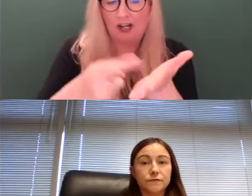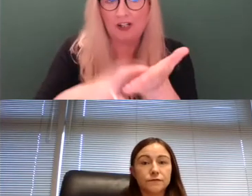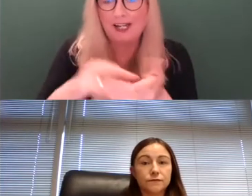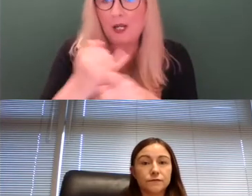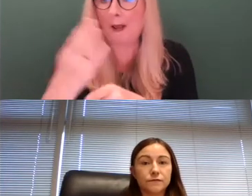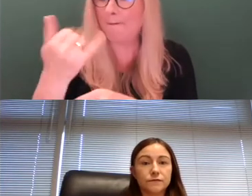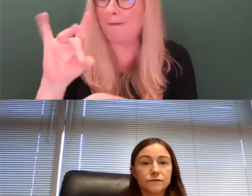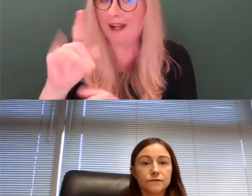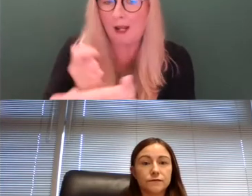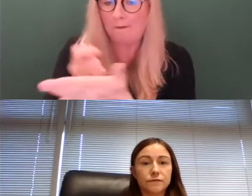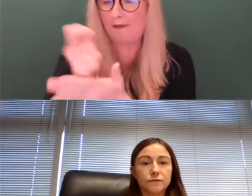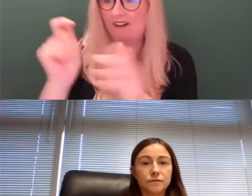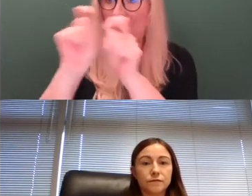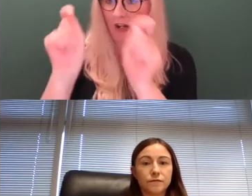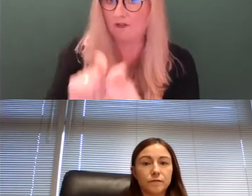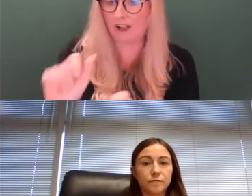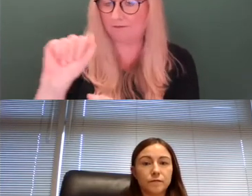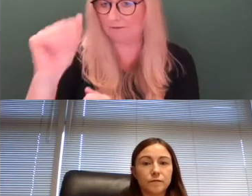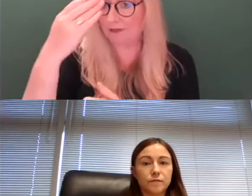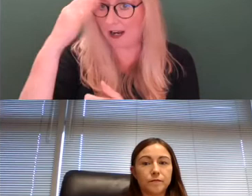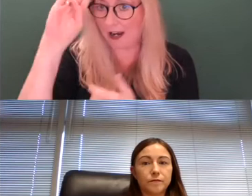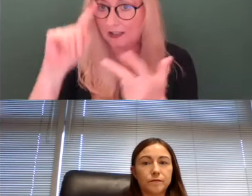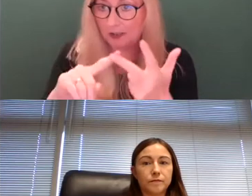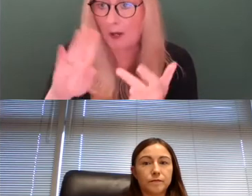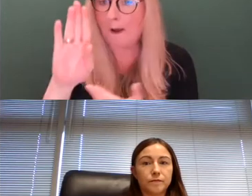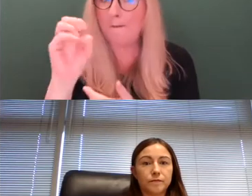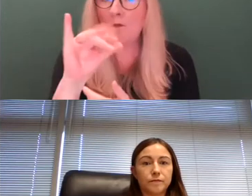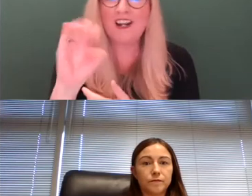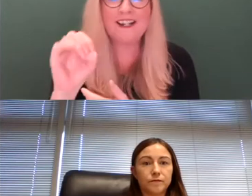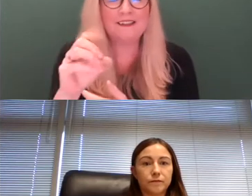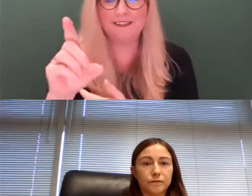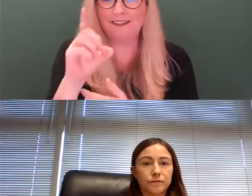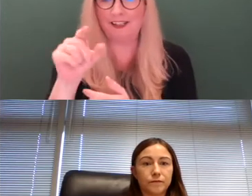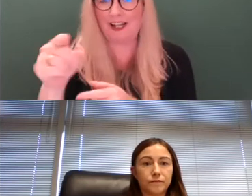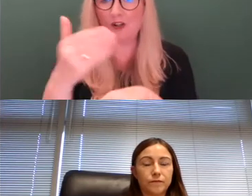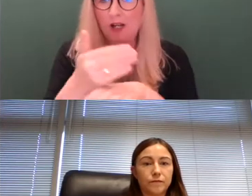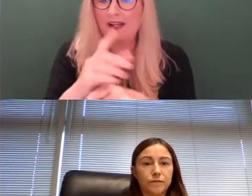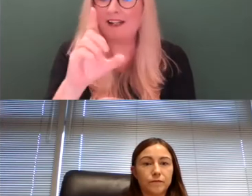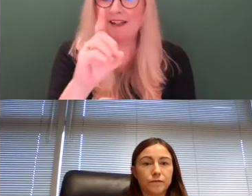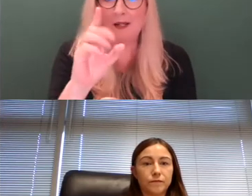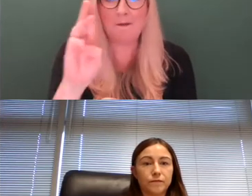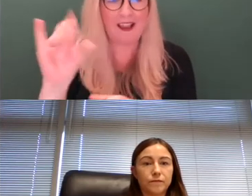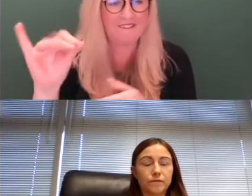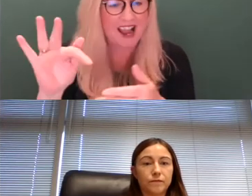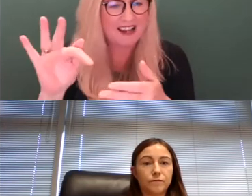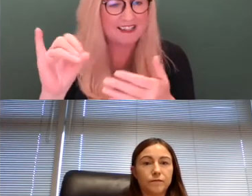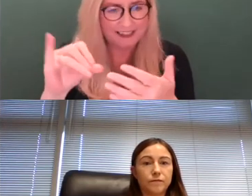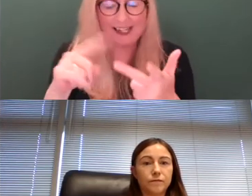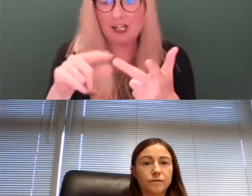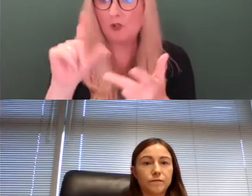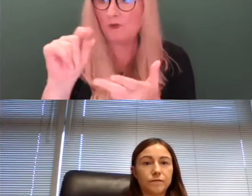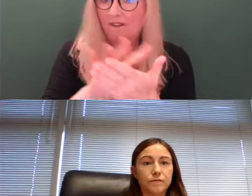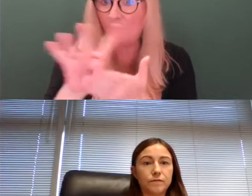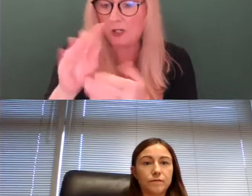Federation of Ireland. And Bernice took up the role in BPFI in 2014. Prior to that she worked